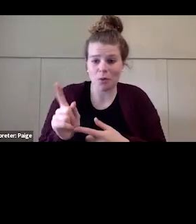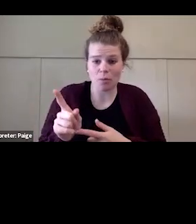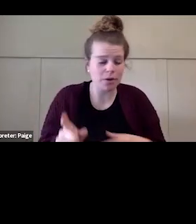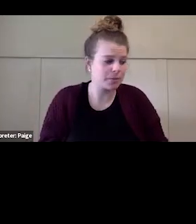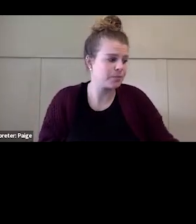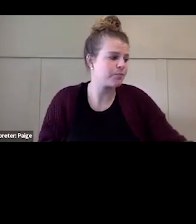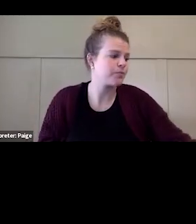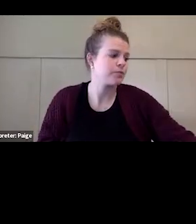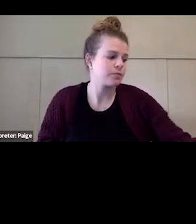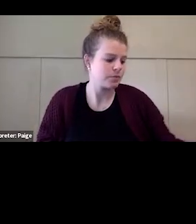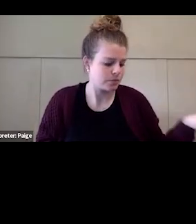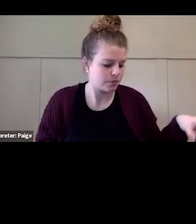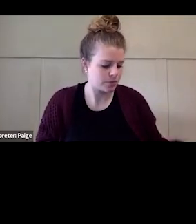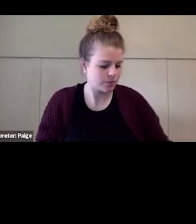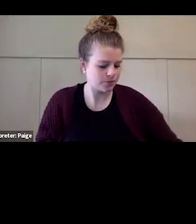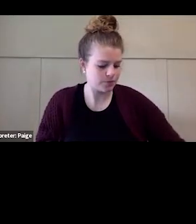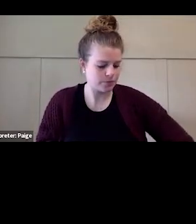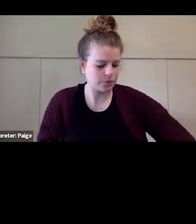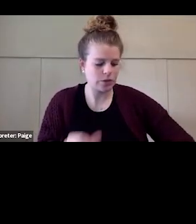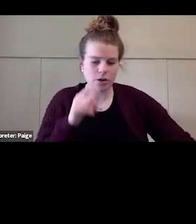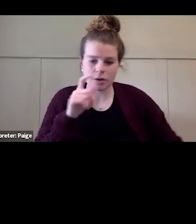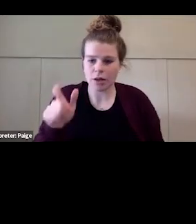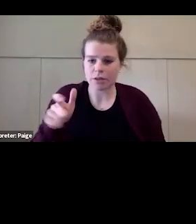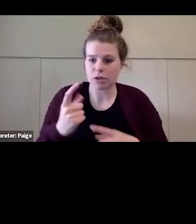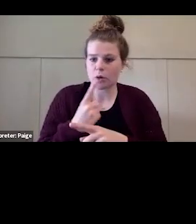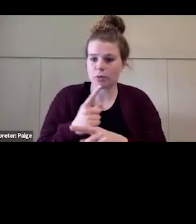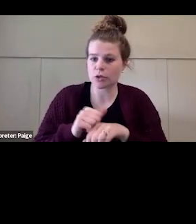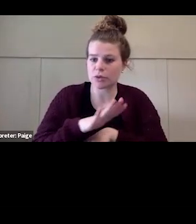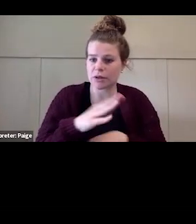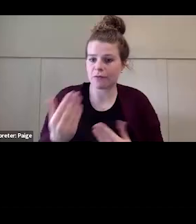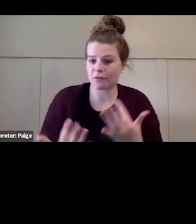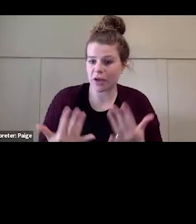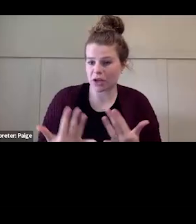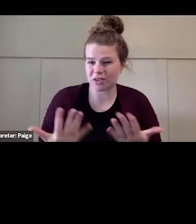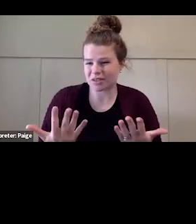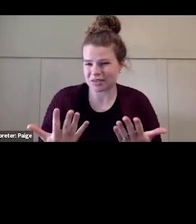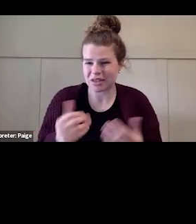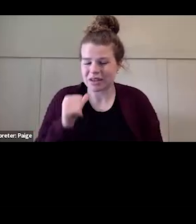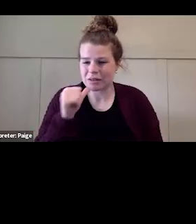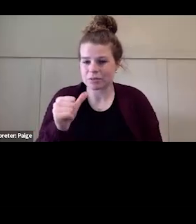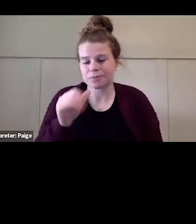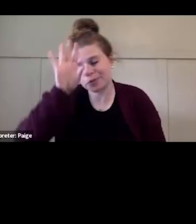it's not necessarily appropriate to send fire, it's not appropriate to send the Durham Police Department.